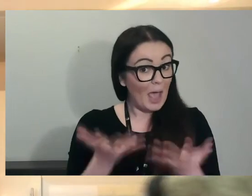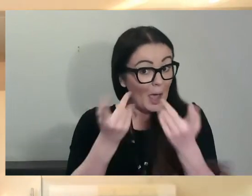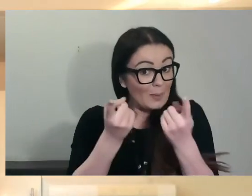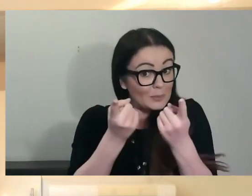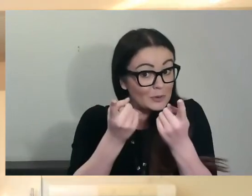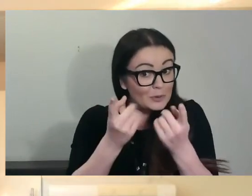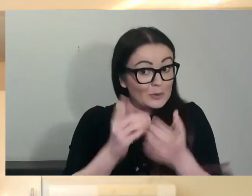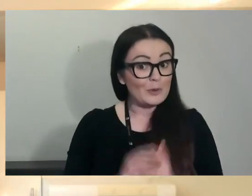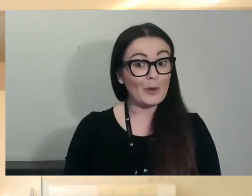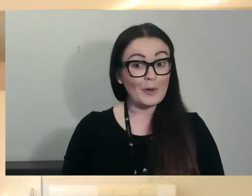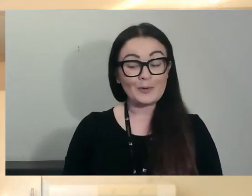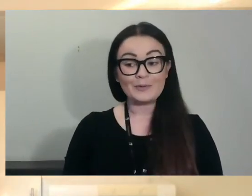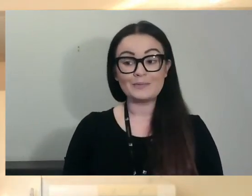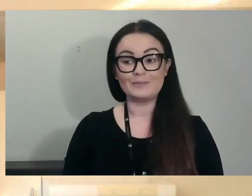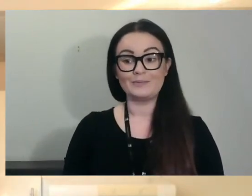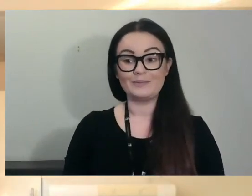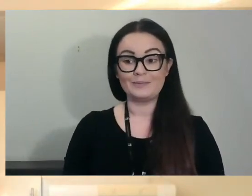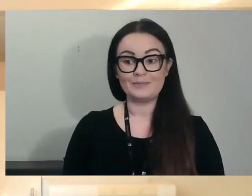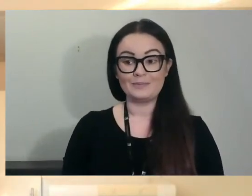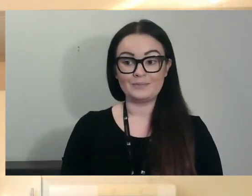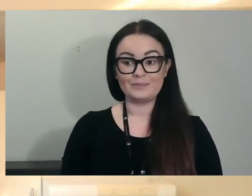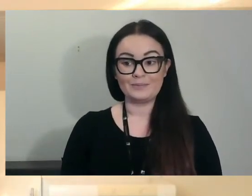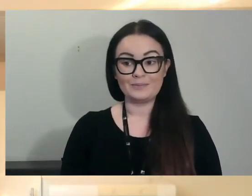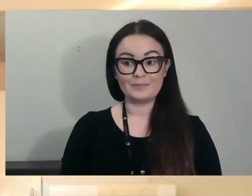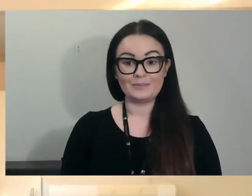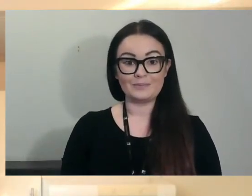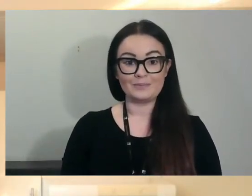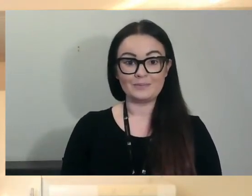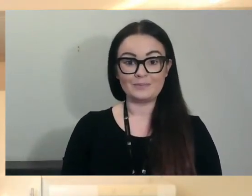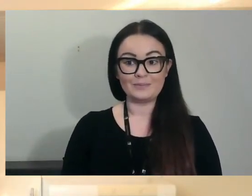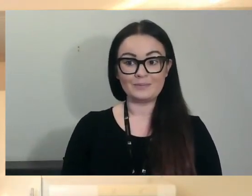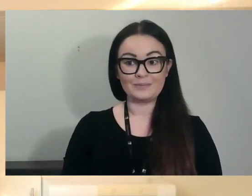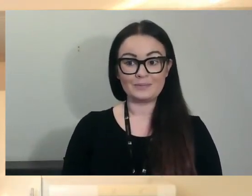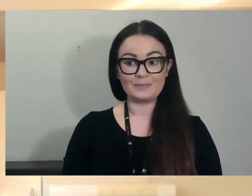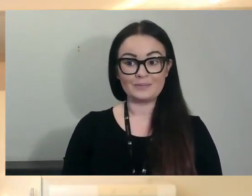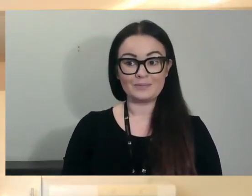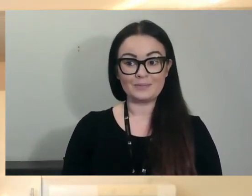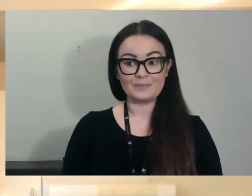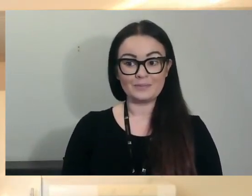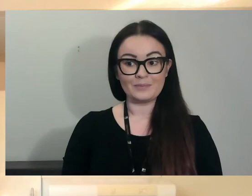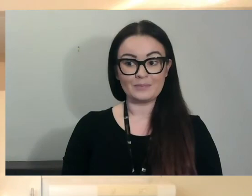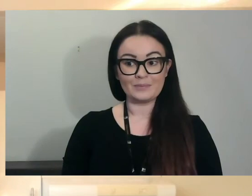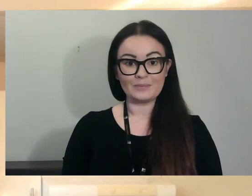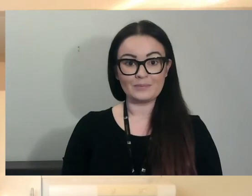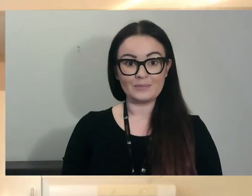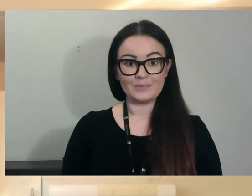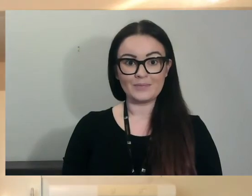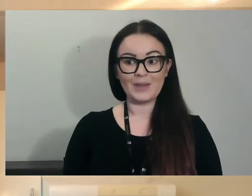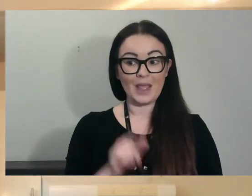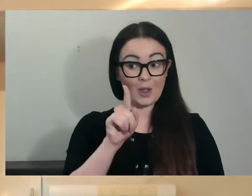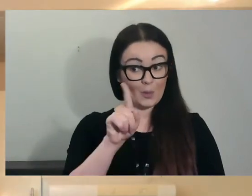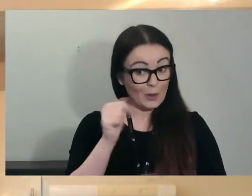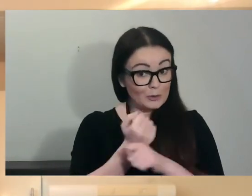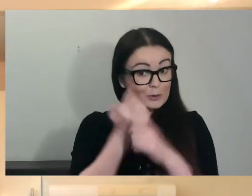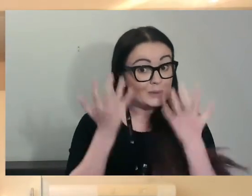to you how you'd like to do yours. So what you're going to need to do today or what you're